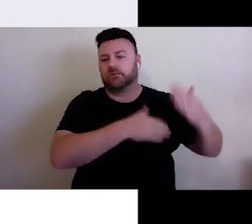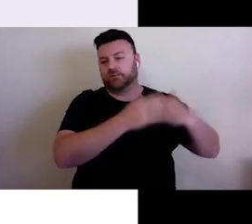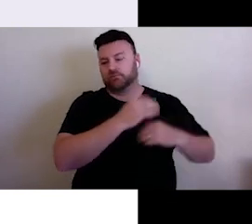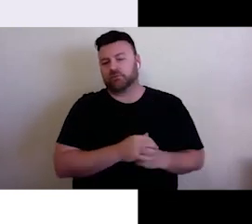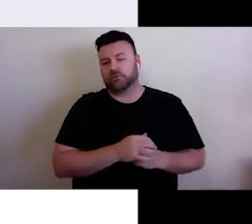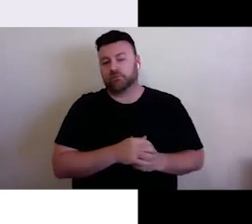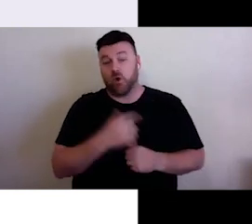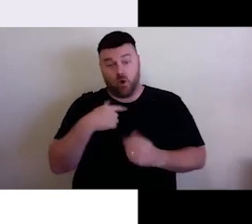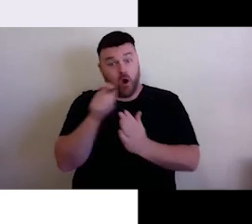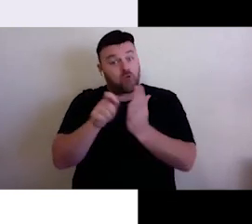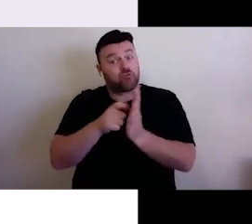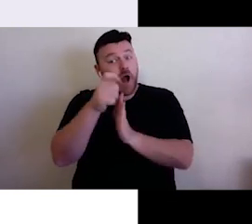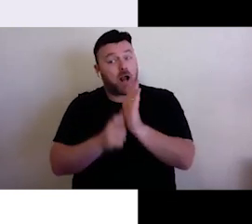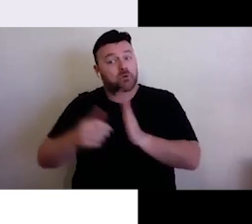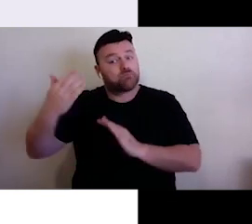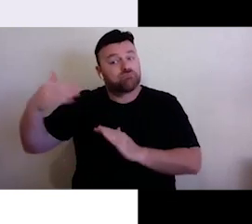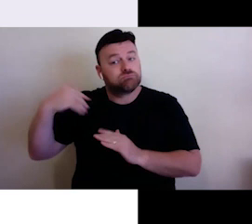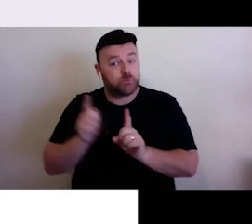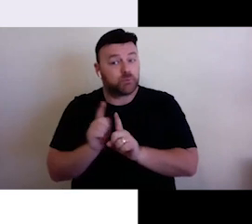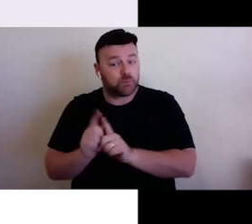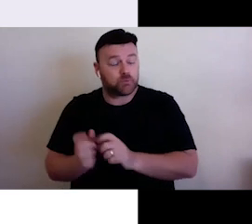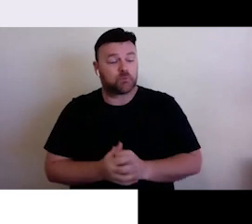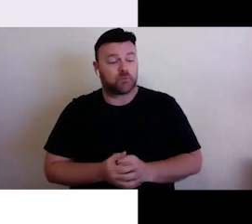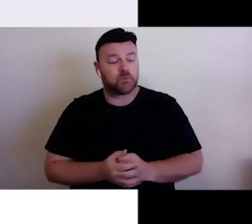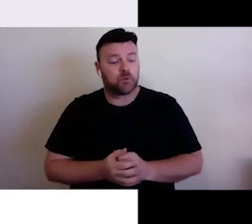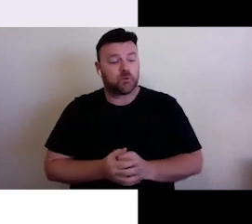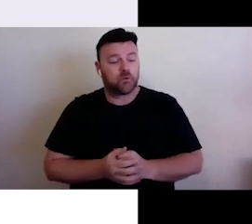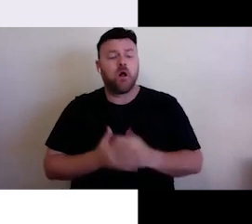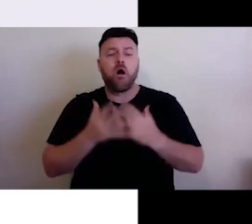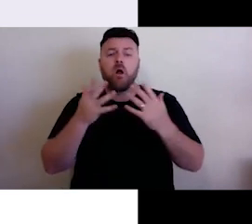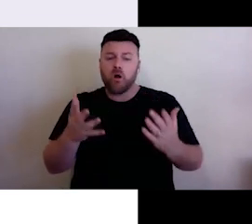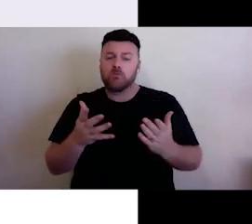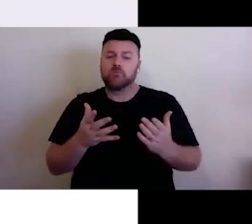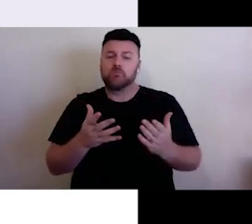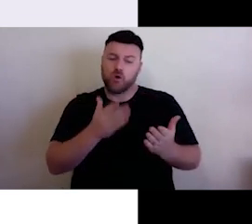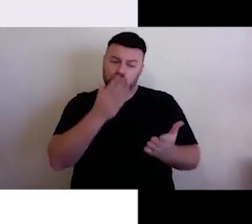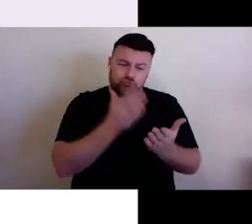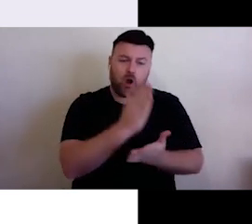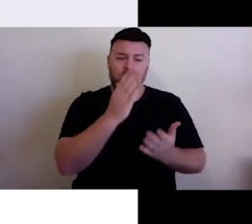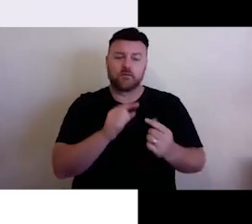back then, and a lot of the rights and issues were highlighted in that